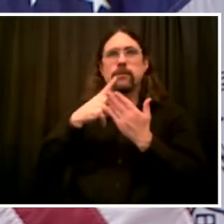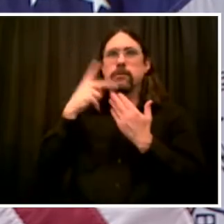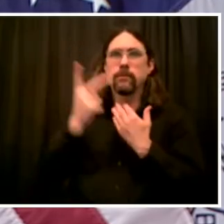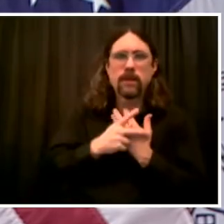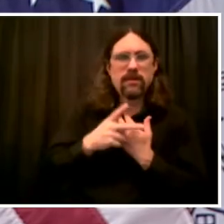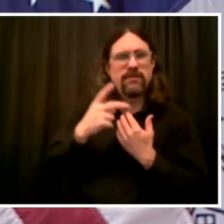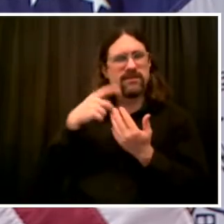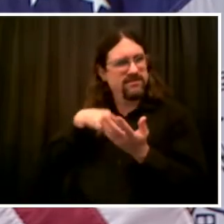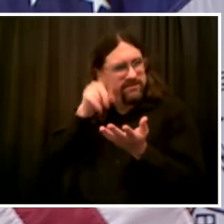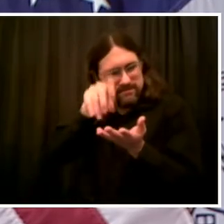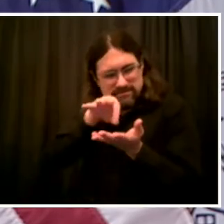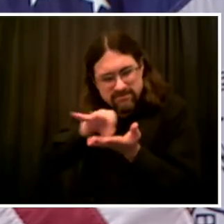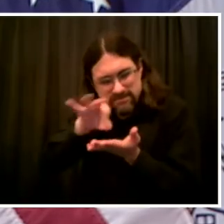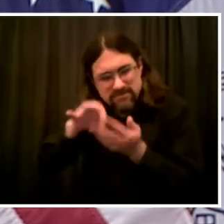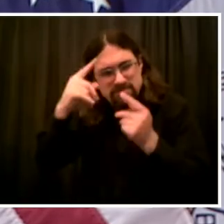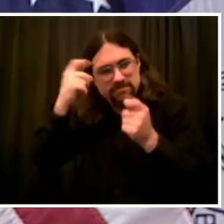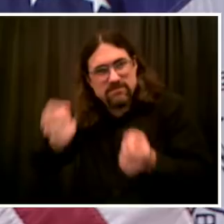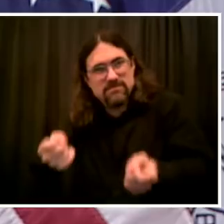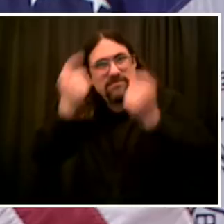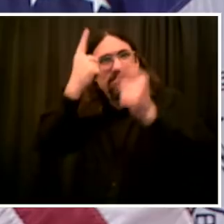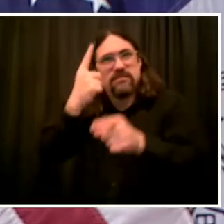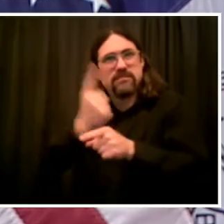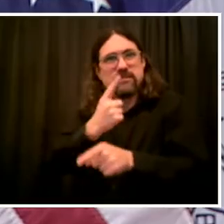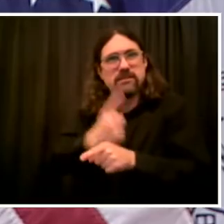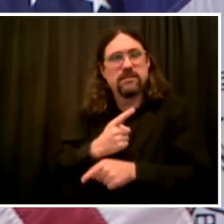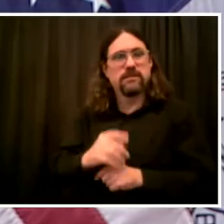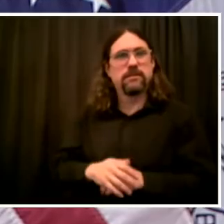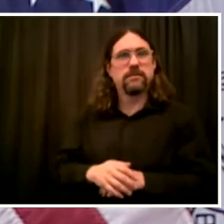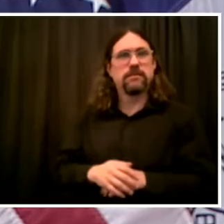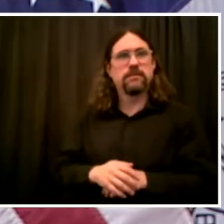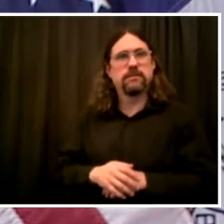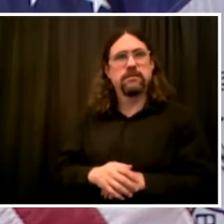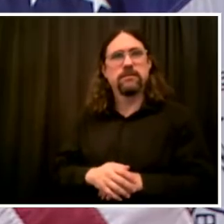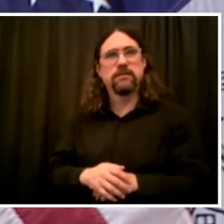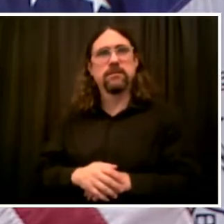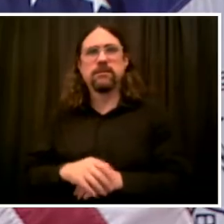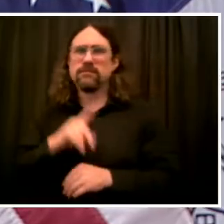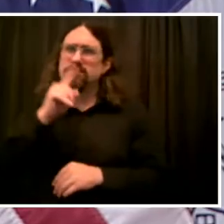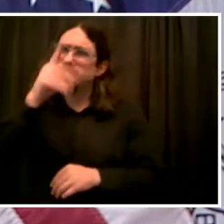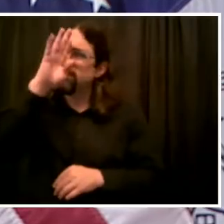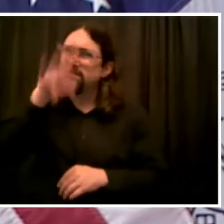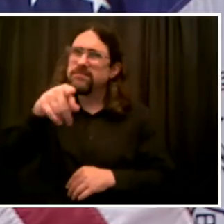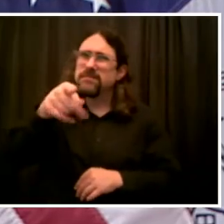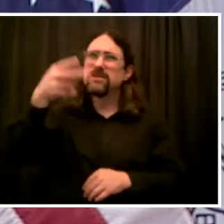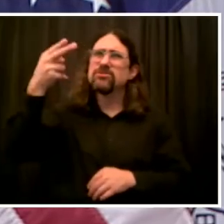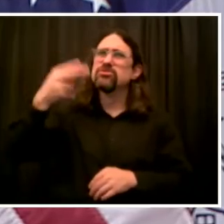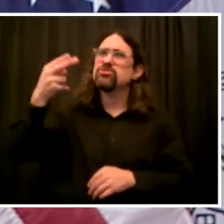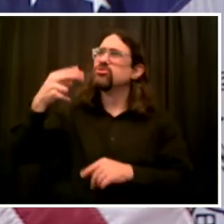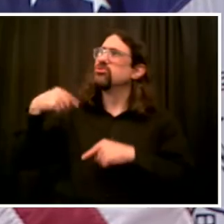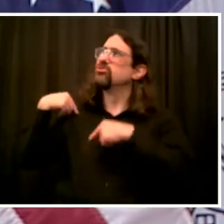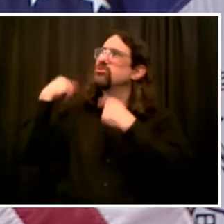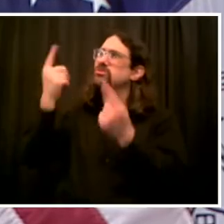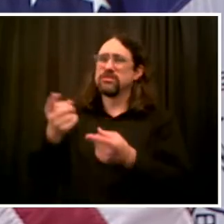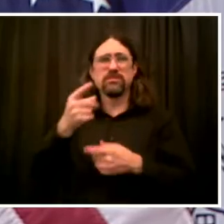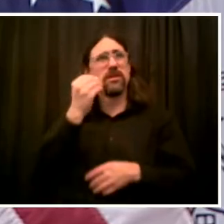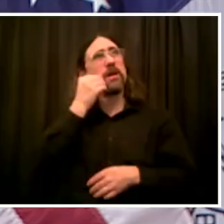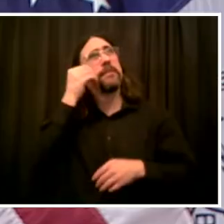LONG TIME, BUT IF YOU WORK ON THIS ISSUE A LONG TIME, YOU KNOW OWH EXTRAORDINARILY